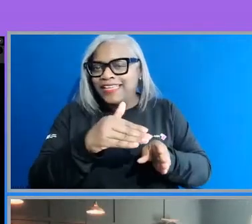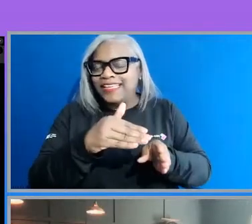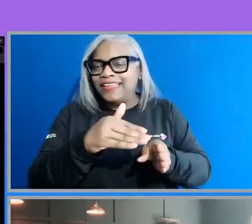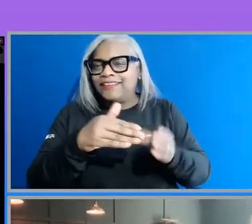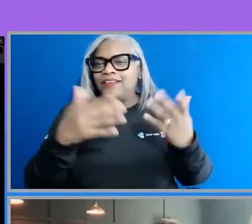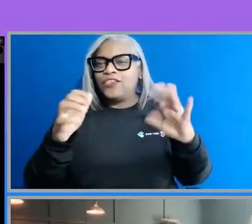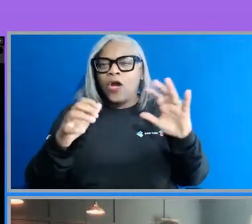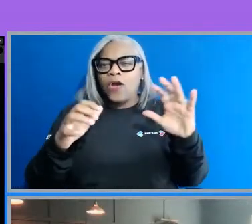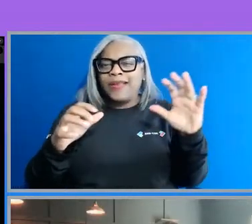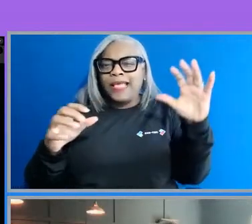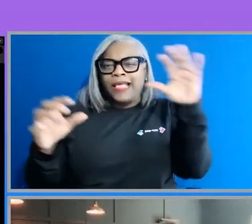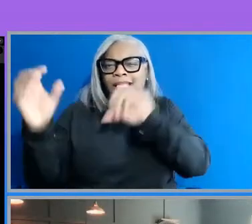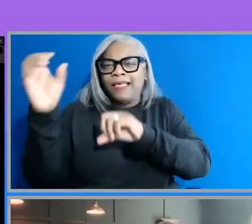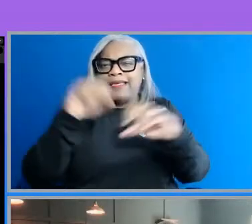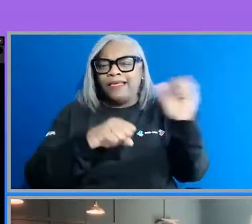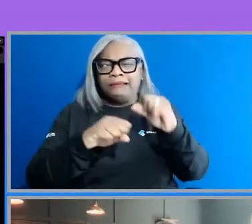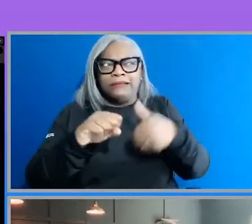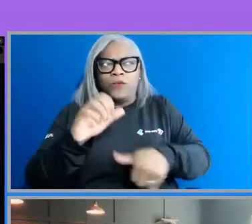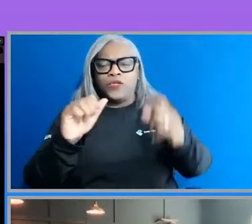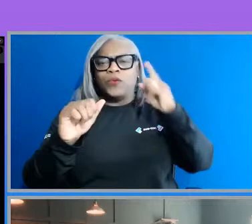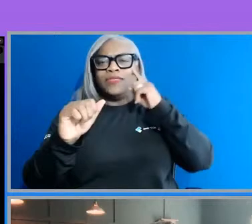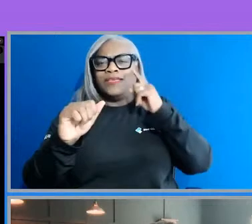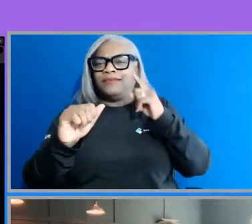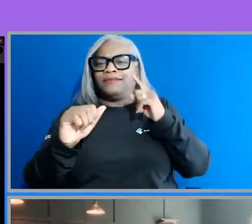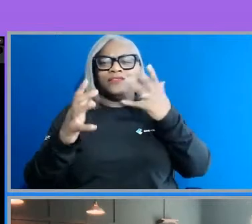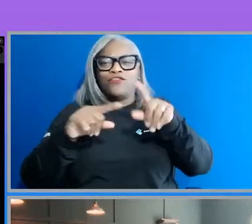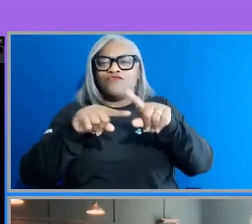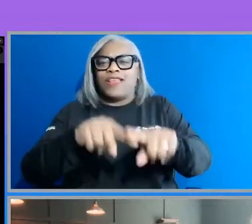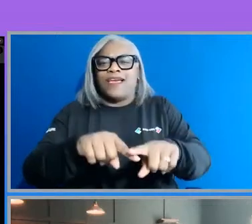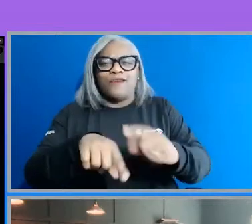these preconceived notions. We don't want to rely on color. We